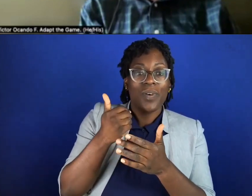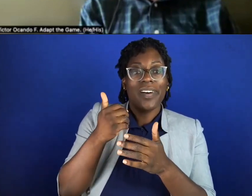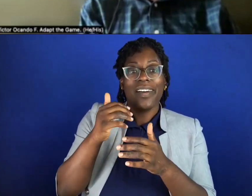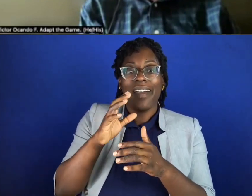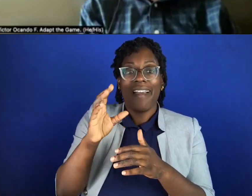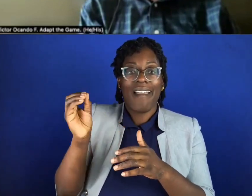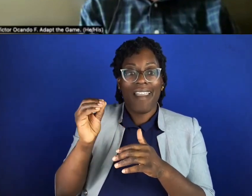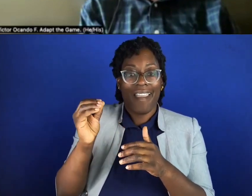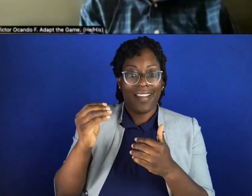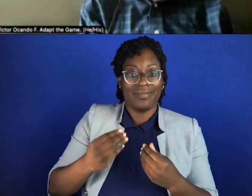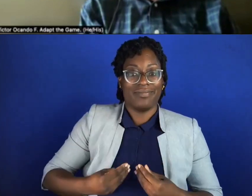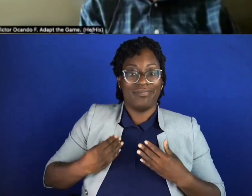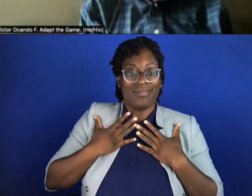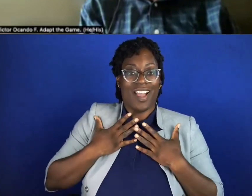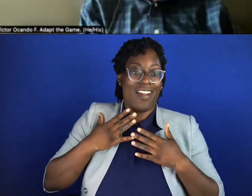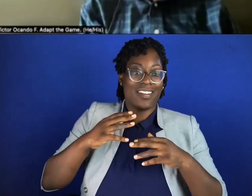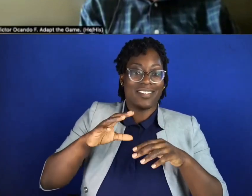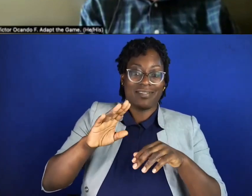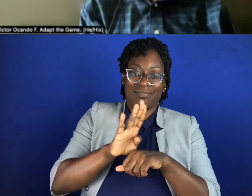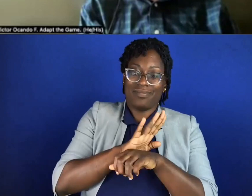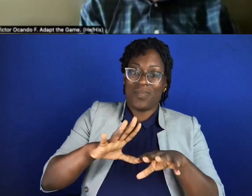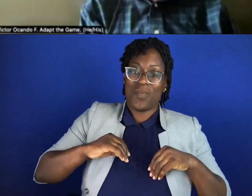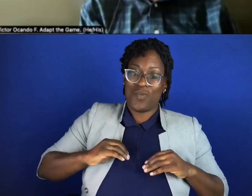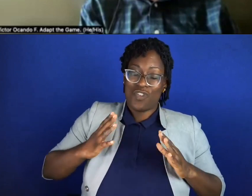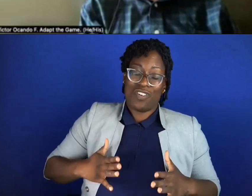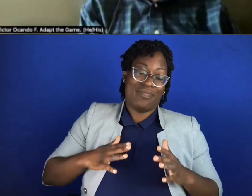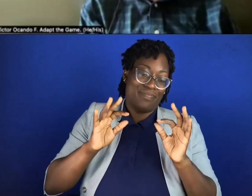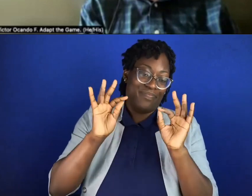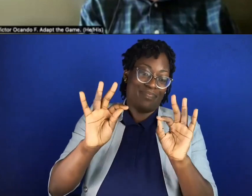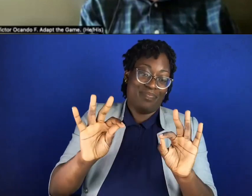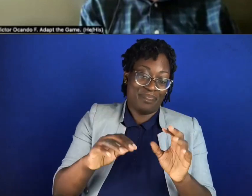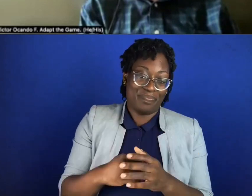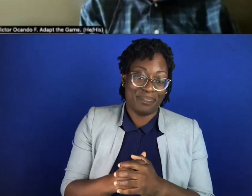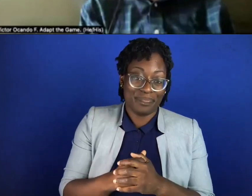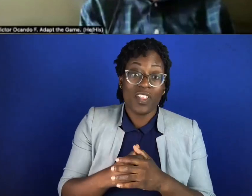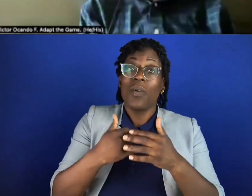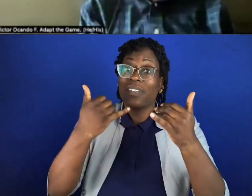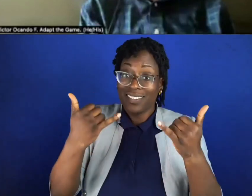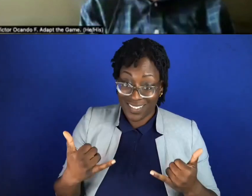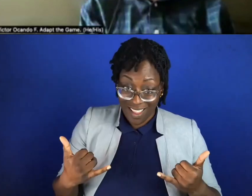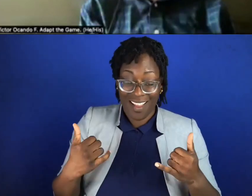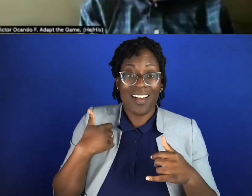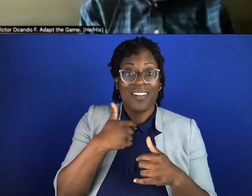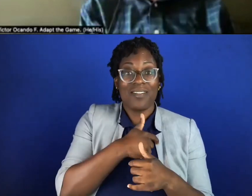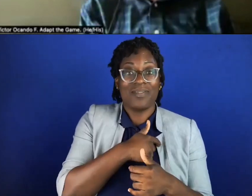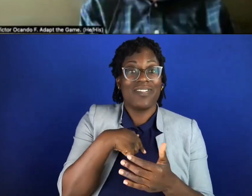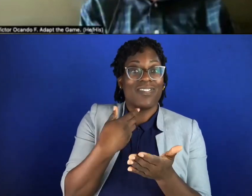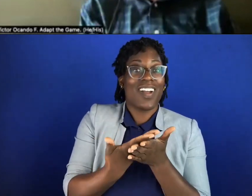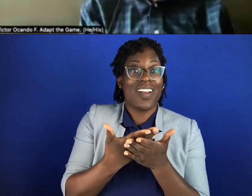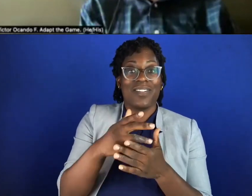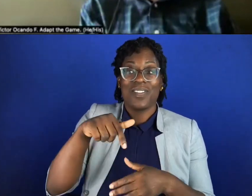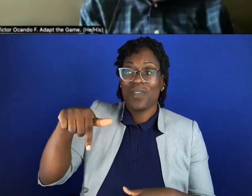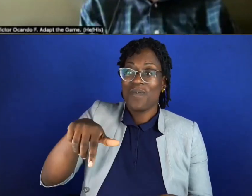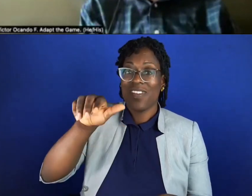So, We have reached the Q&A portion of our presentation which means we’ll go ahead